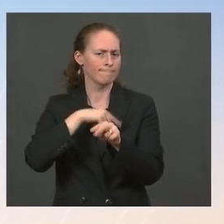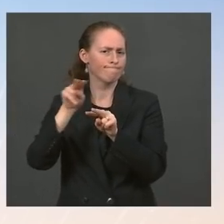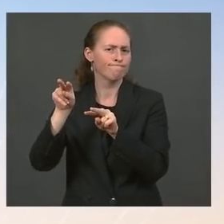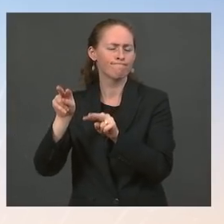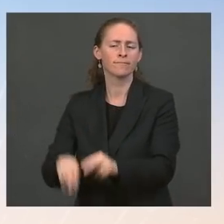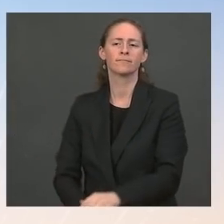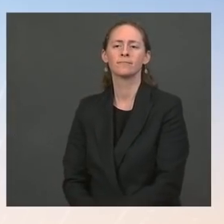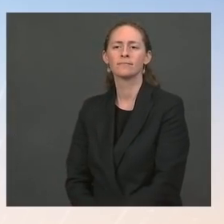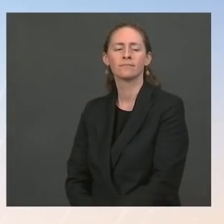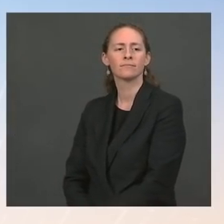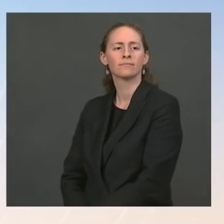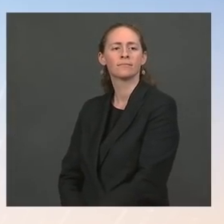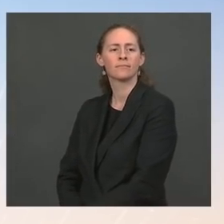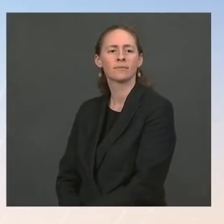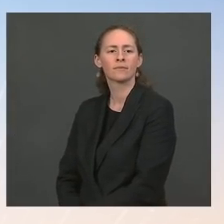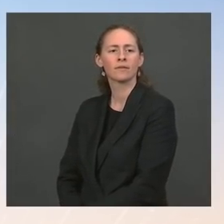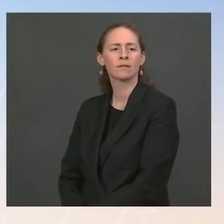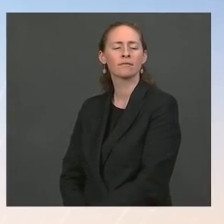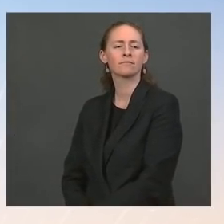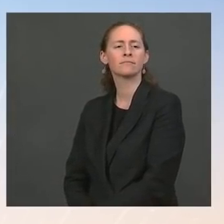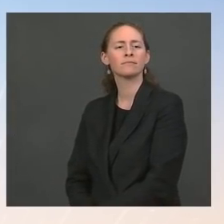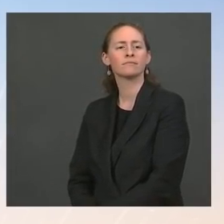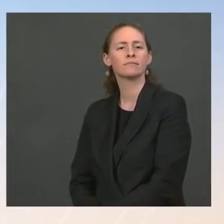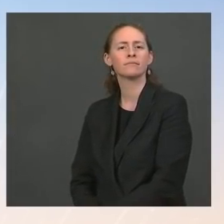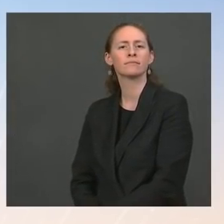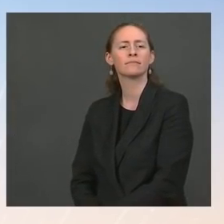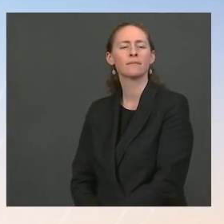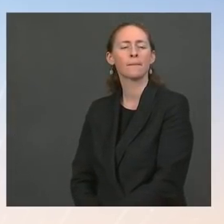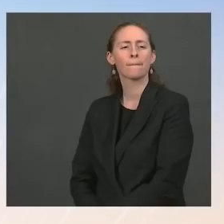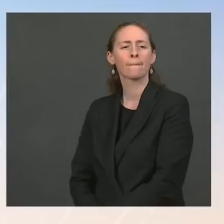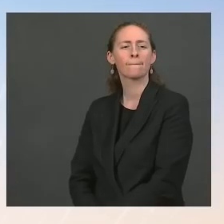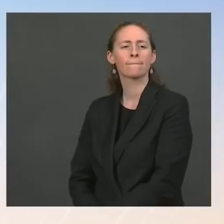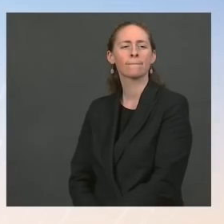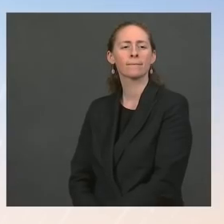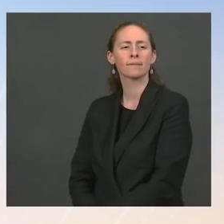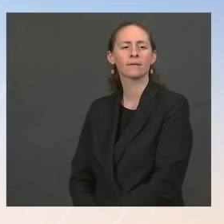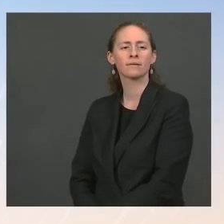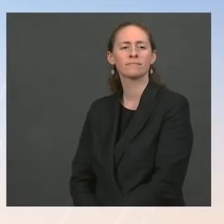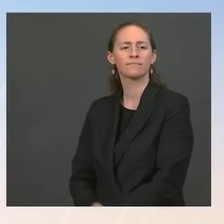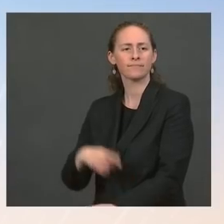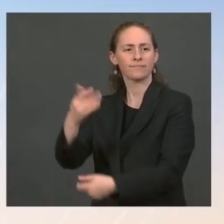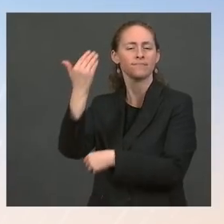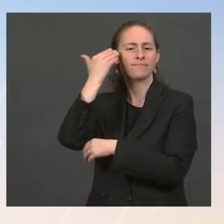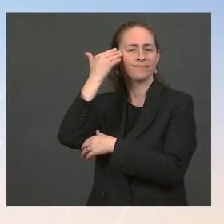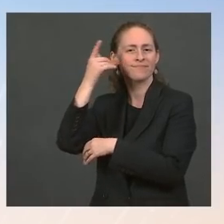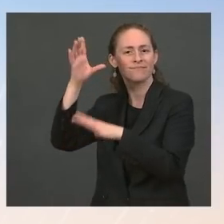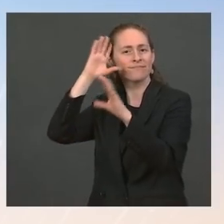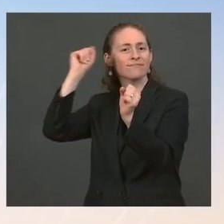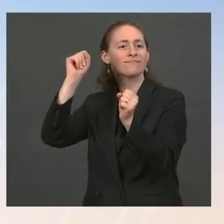Can you kind of flesh out the thinking behind the President's travel schedule? I mean, not to dismiss the great state of